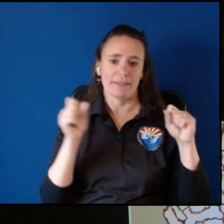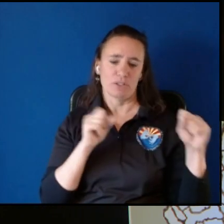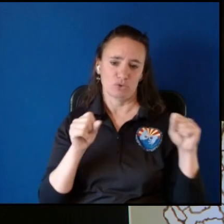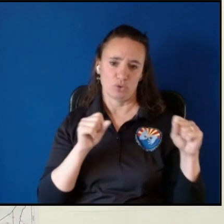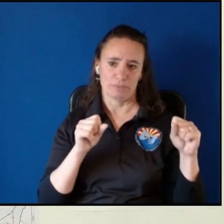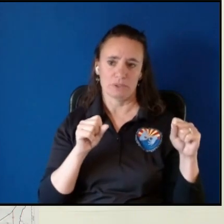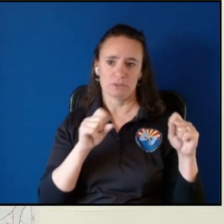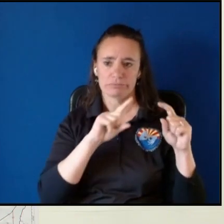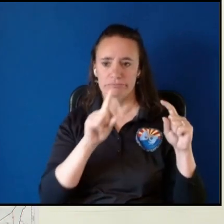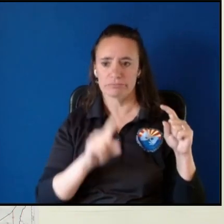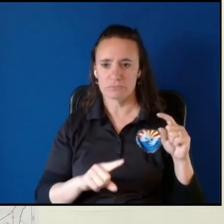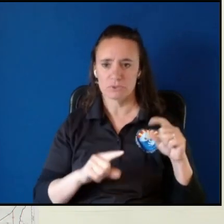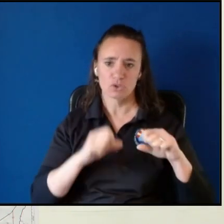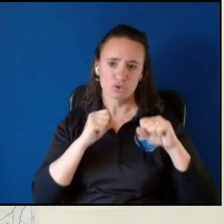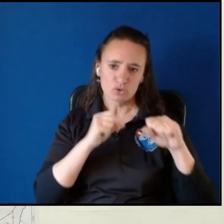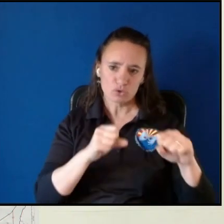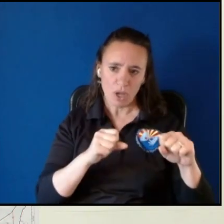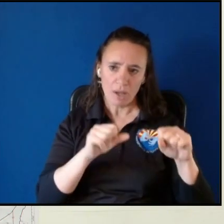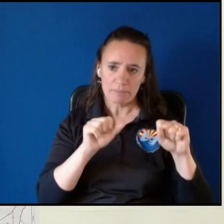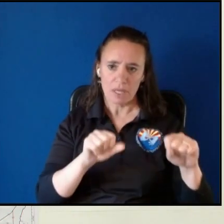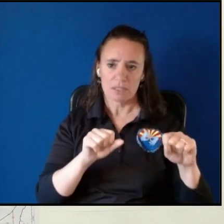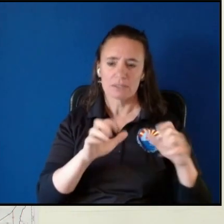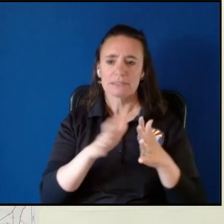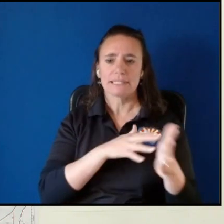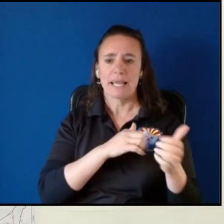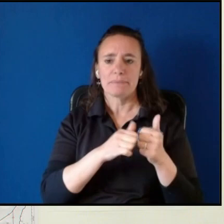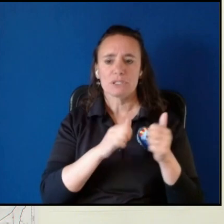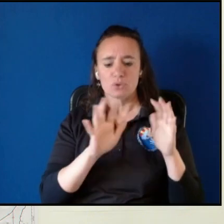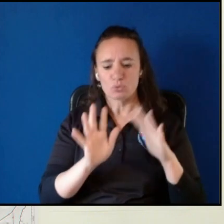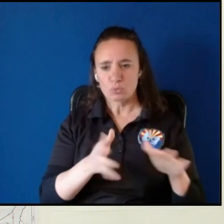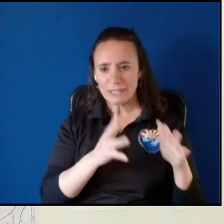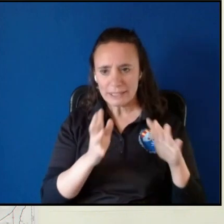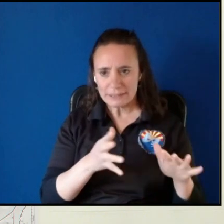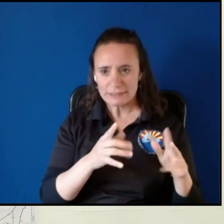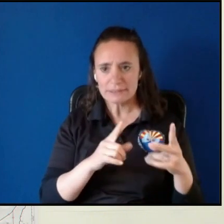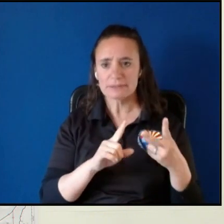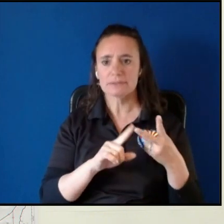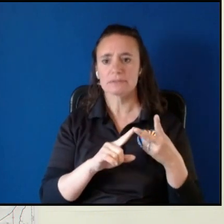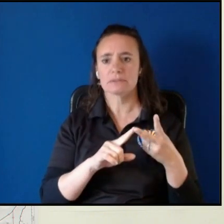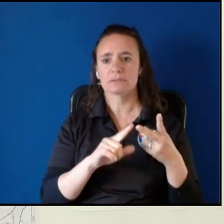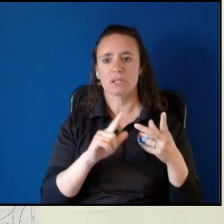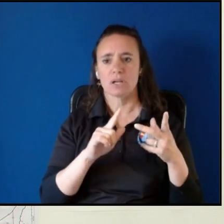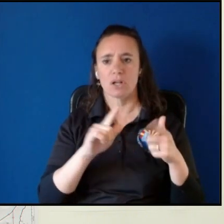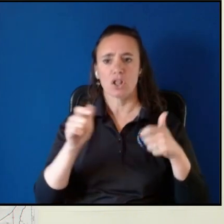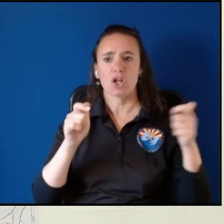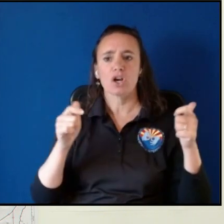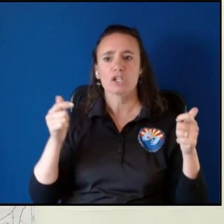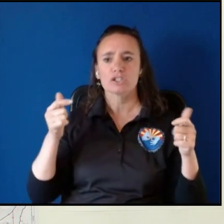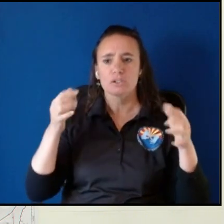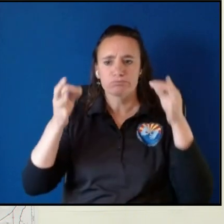possibly damaging, winds and some large to moderate size hail which also could cause damage. So that has implications